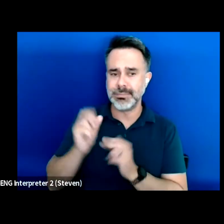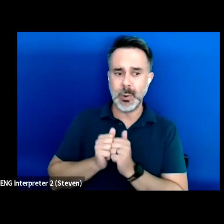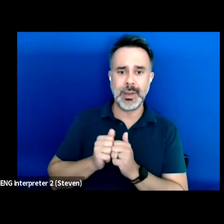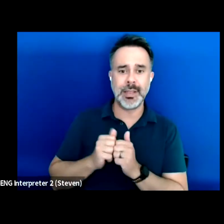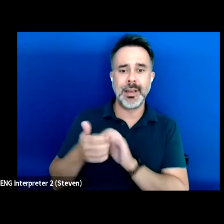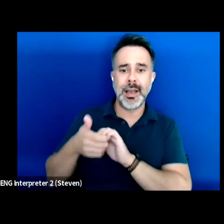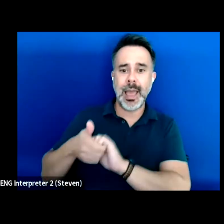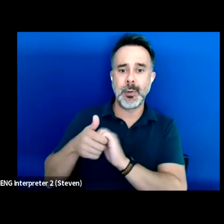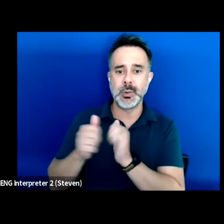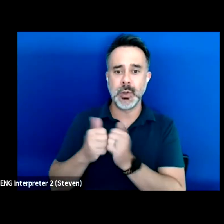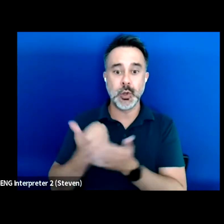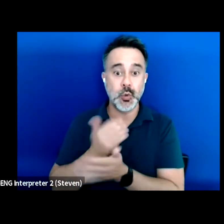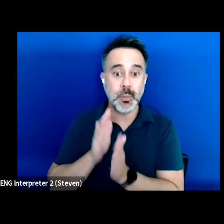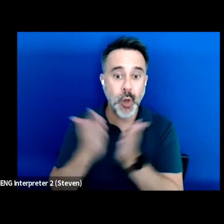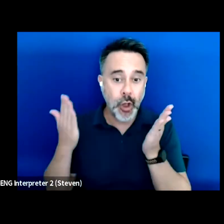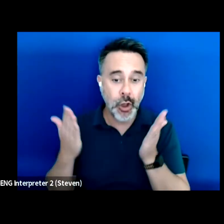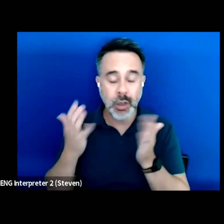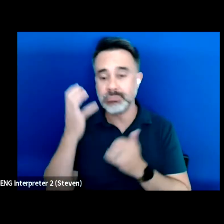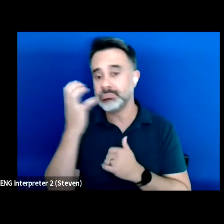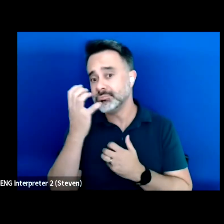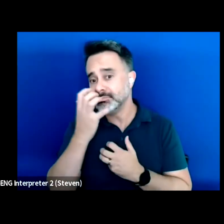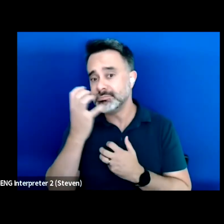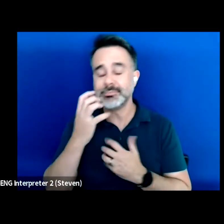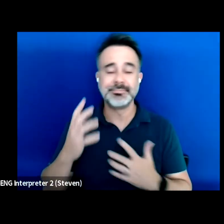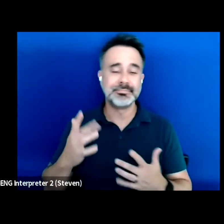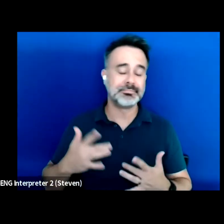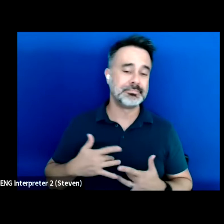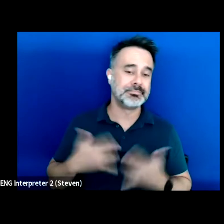I'm wearing rainbow glasses and a white button-up.